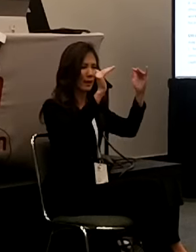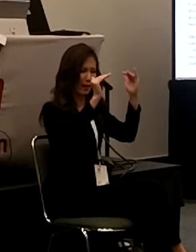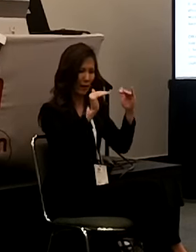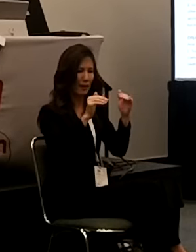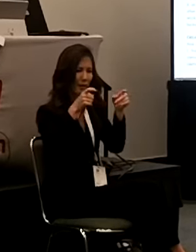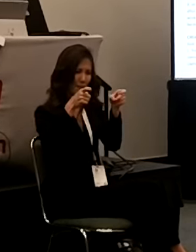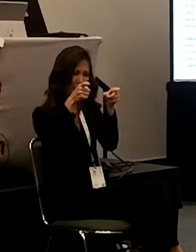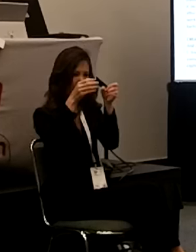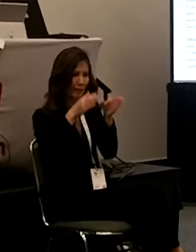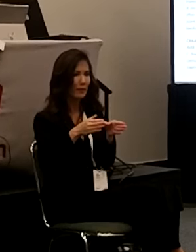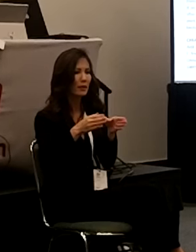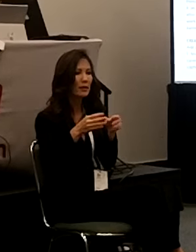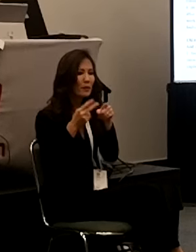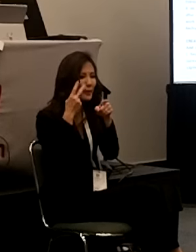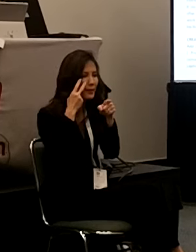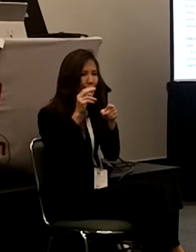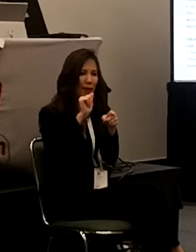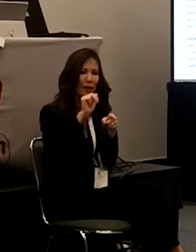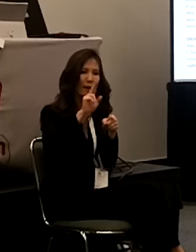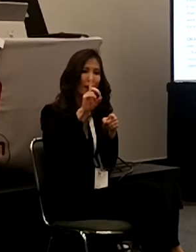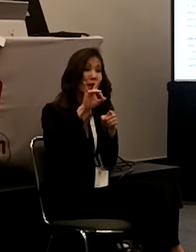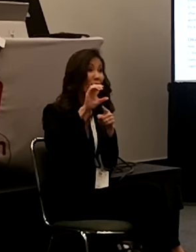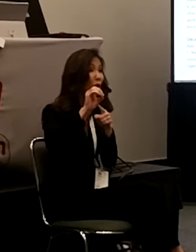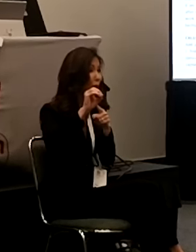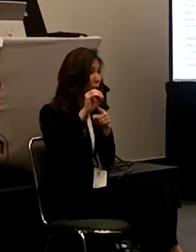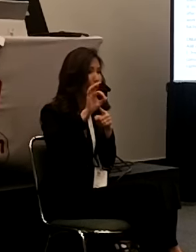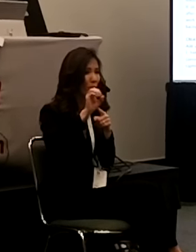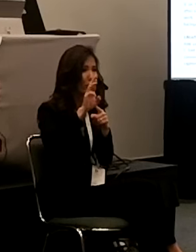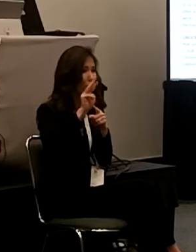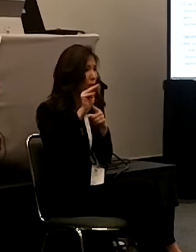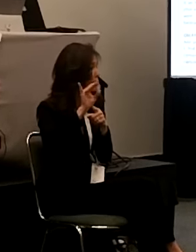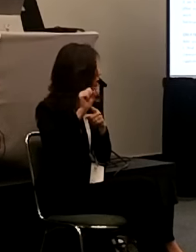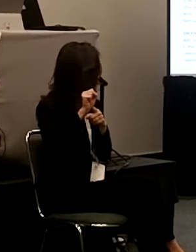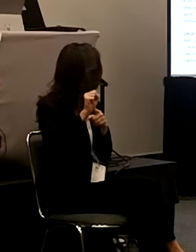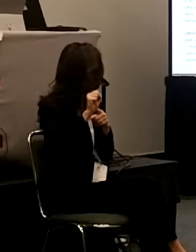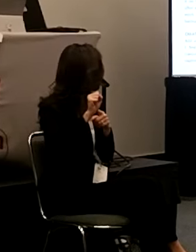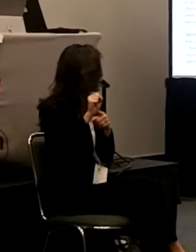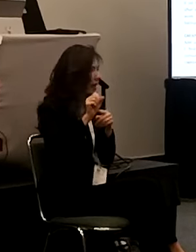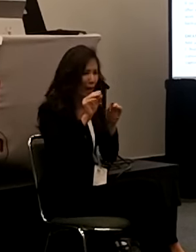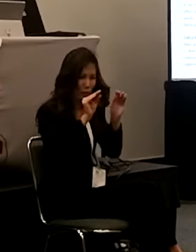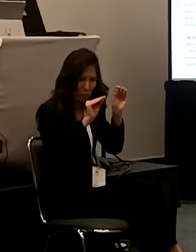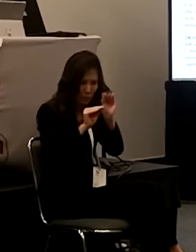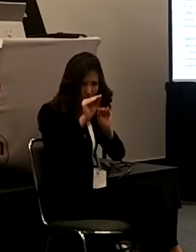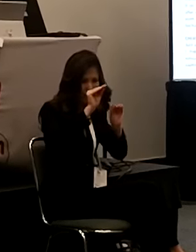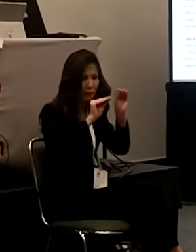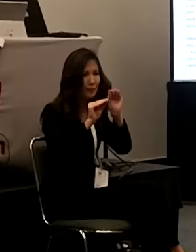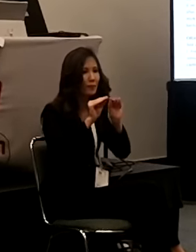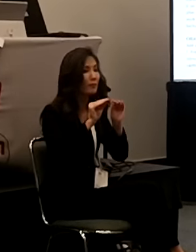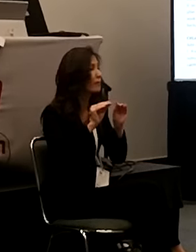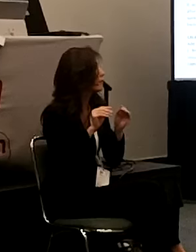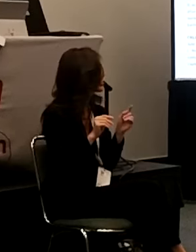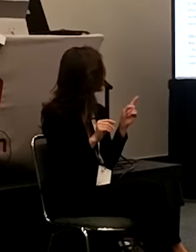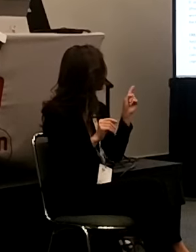there'll be the little audio, like, waveforms, something, and then, you just gotta move that around. There is a video on my channel -